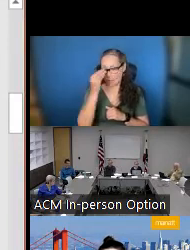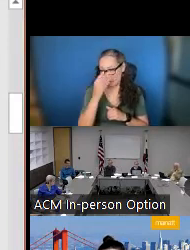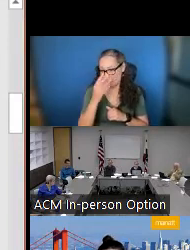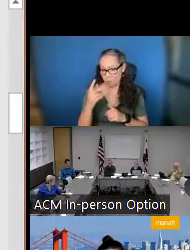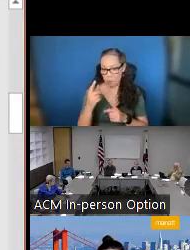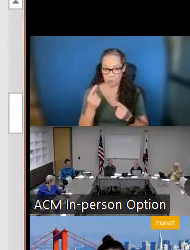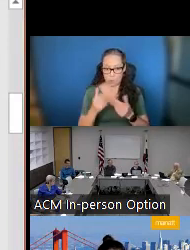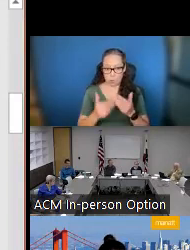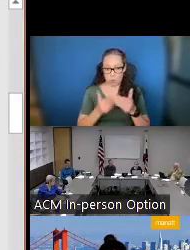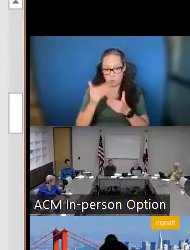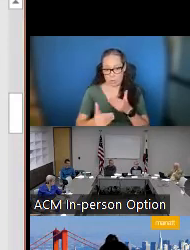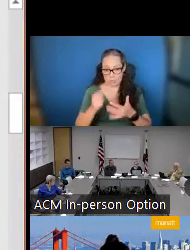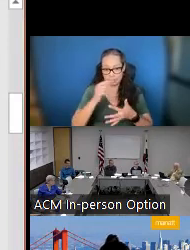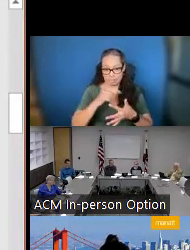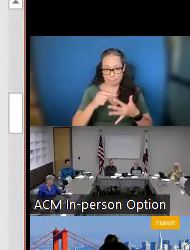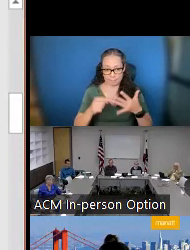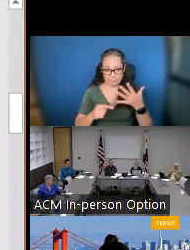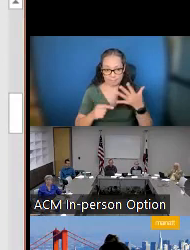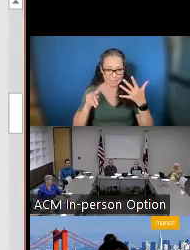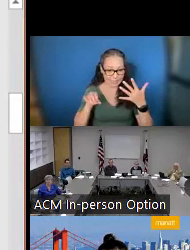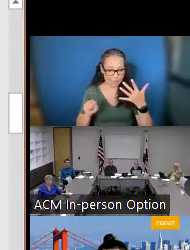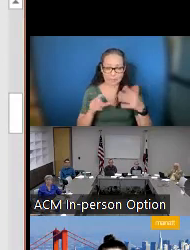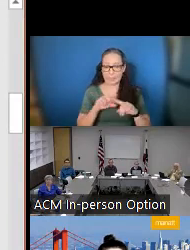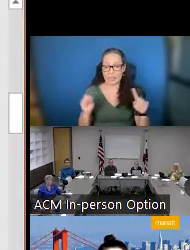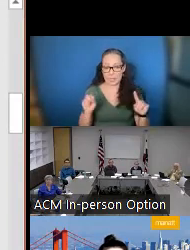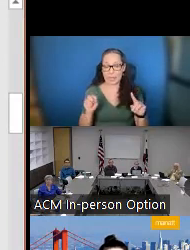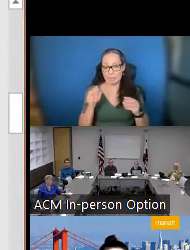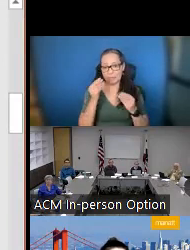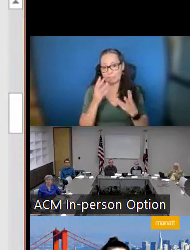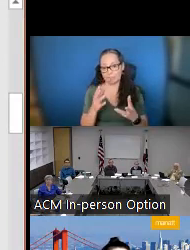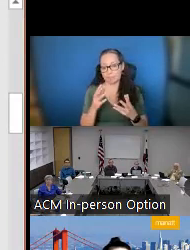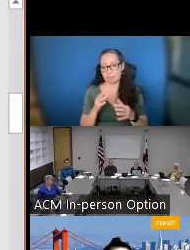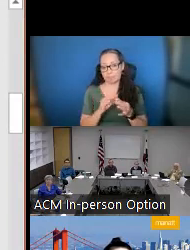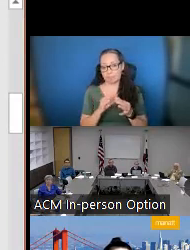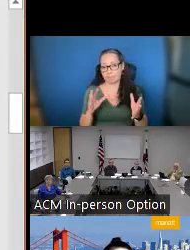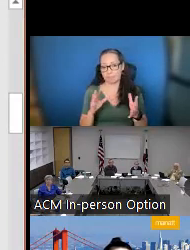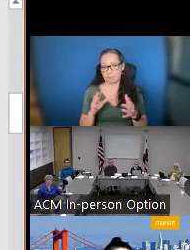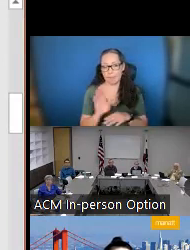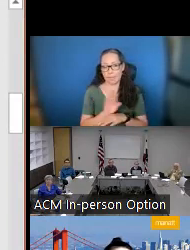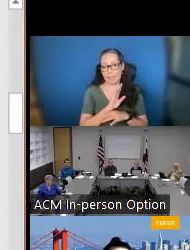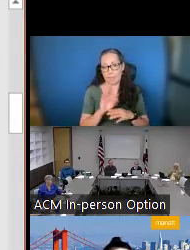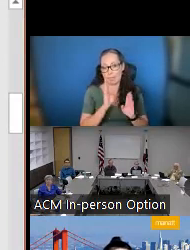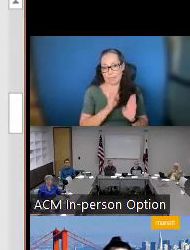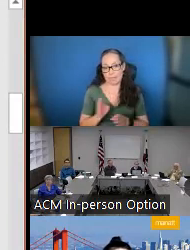finalizing the business plan and and diss release and dissemination of the the the business plan